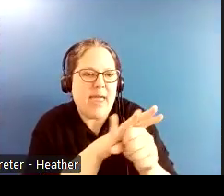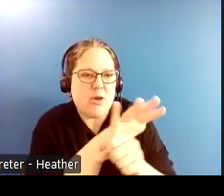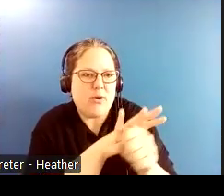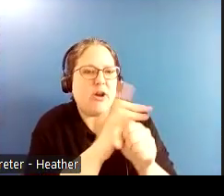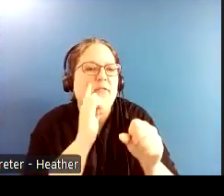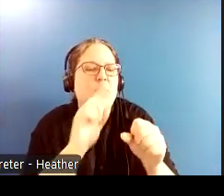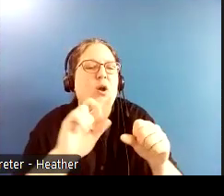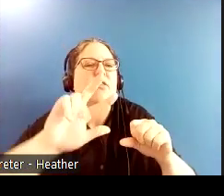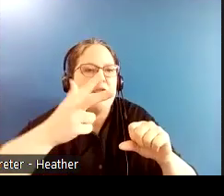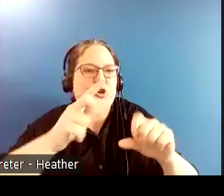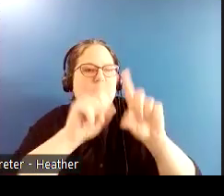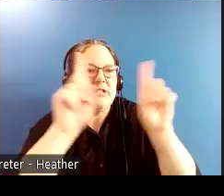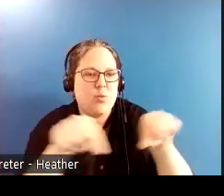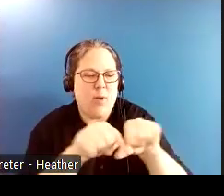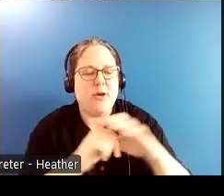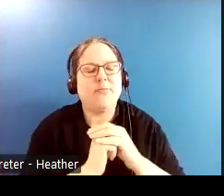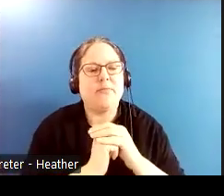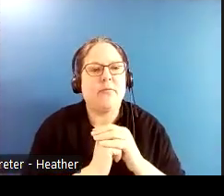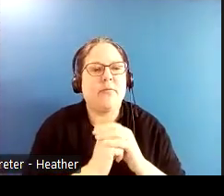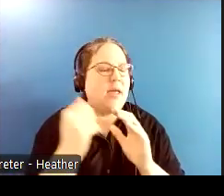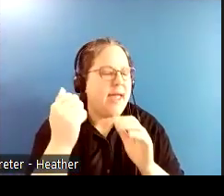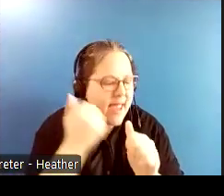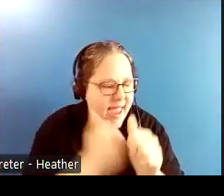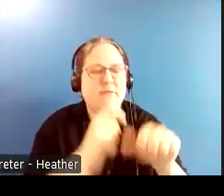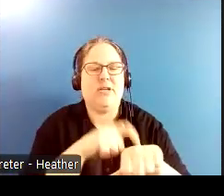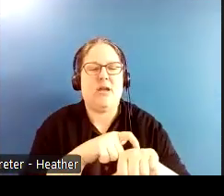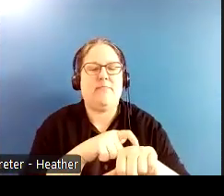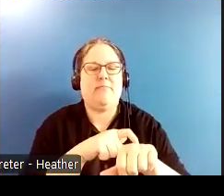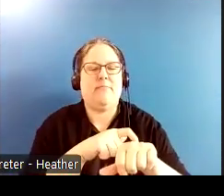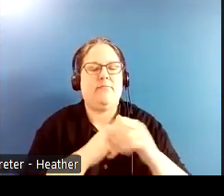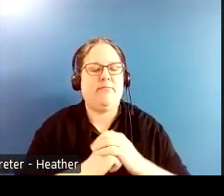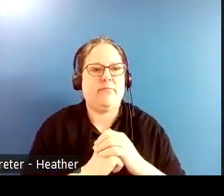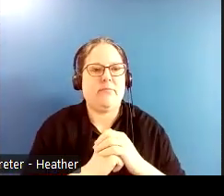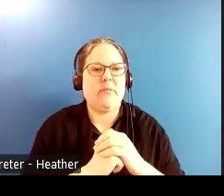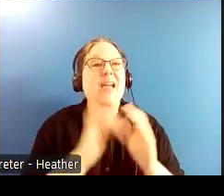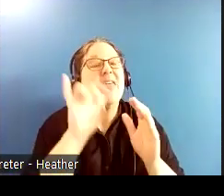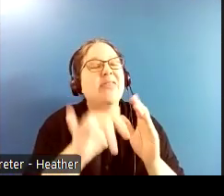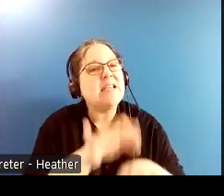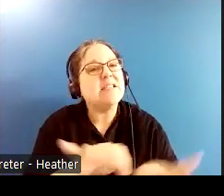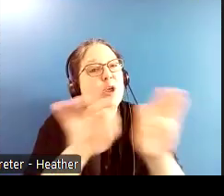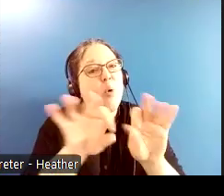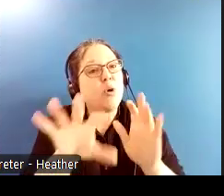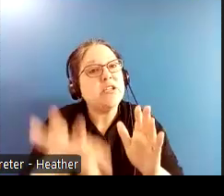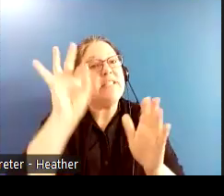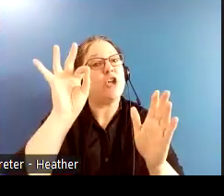square. always every time. This is an important discovery in the history of humanity because